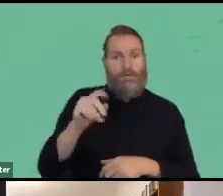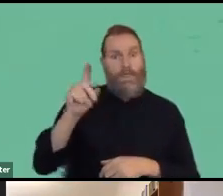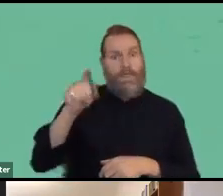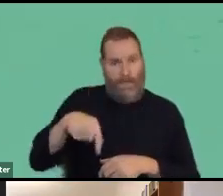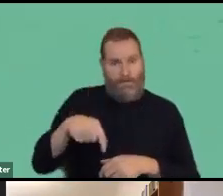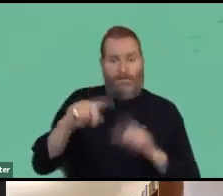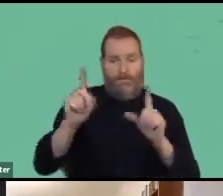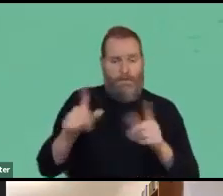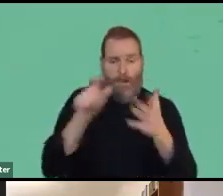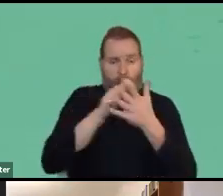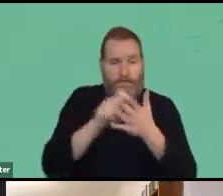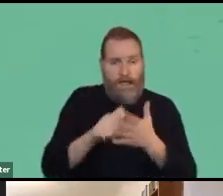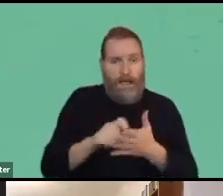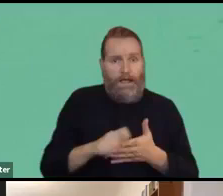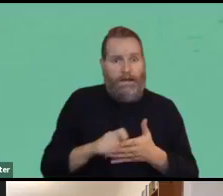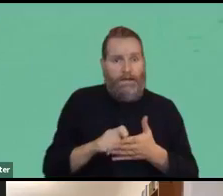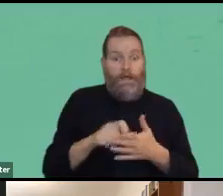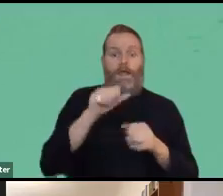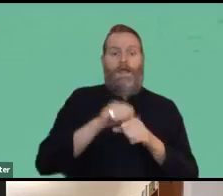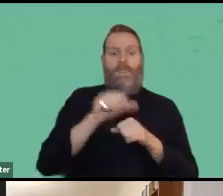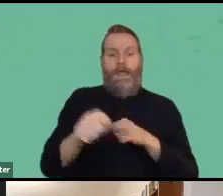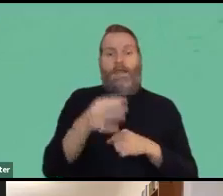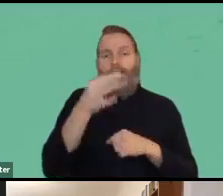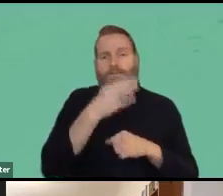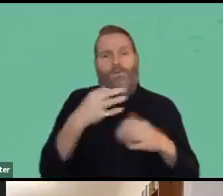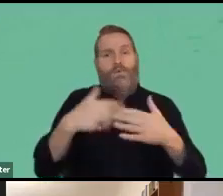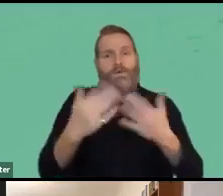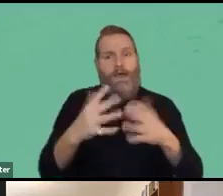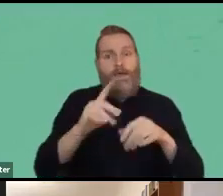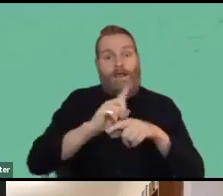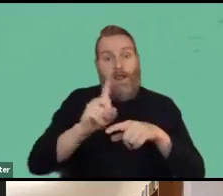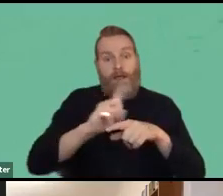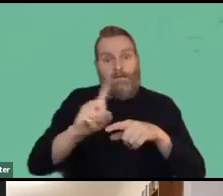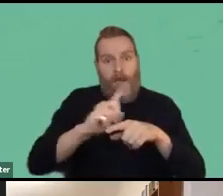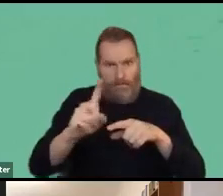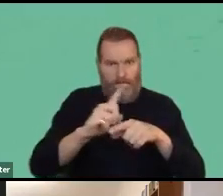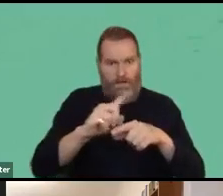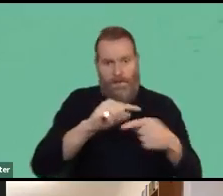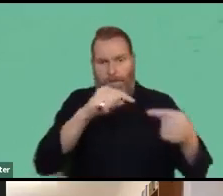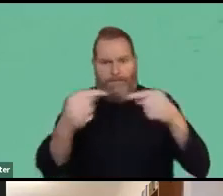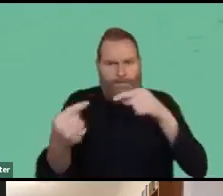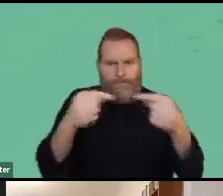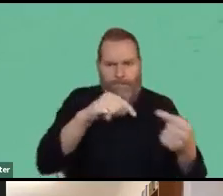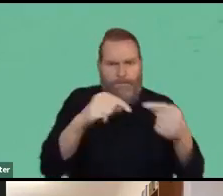only days later and many members immediately wrote to their MP in order to lobby them,